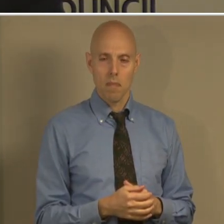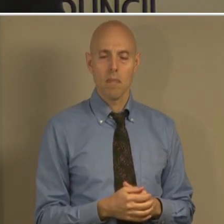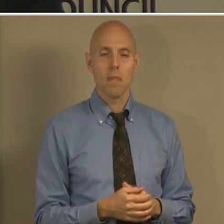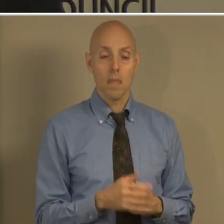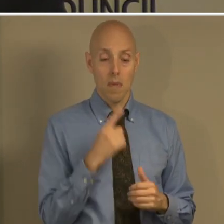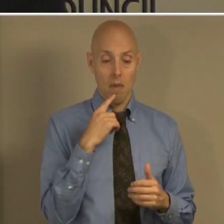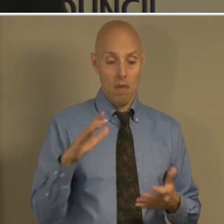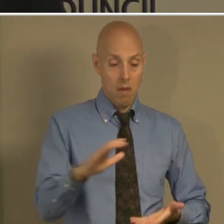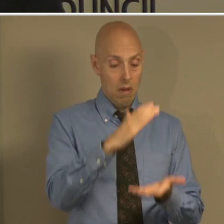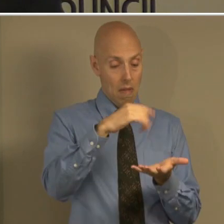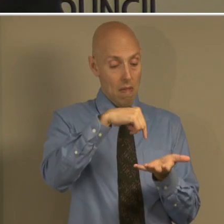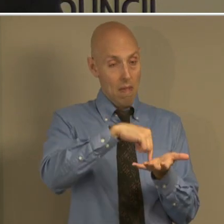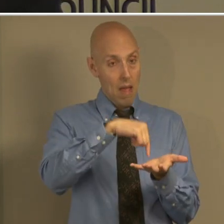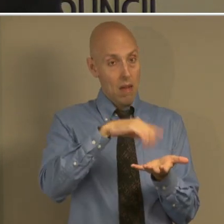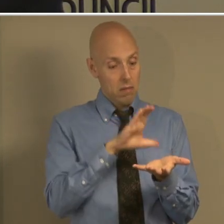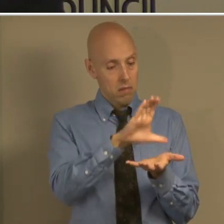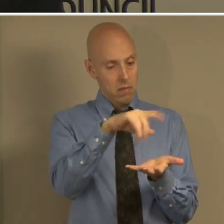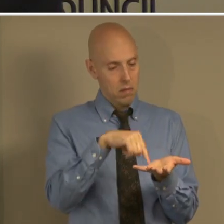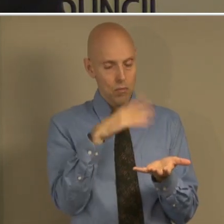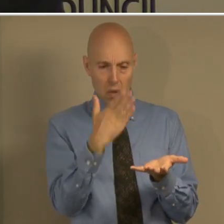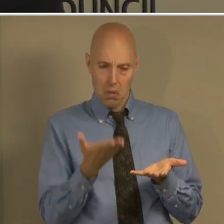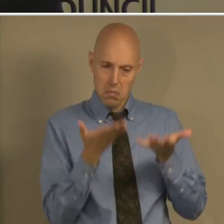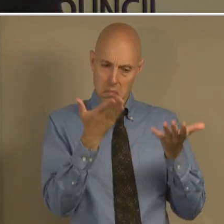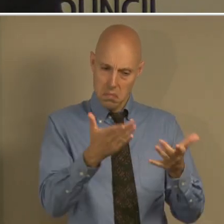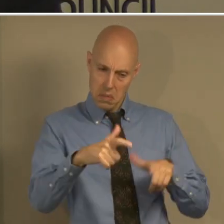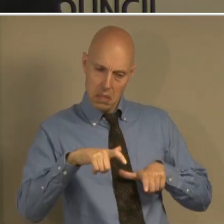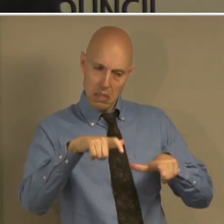provides major stability across the country and across art forms.